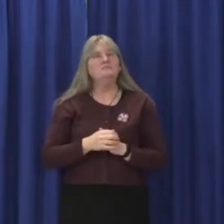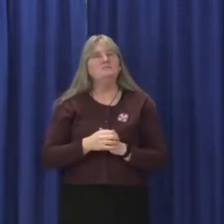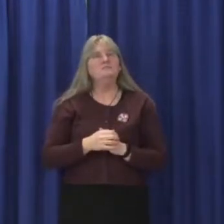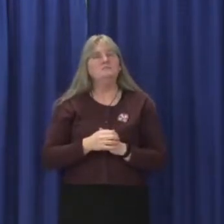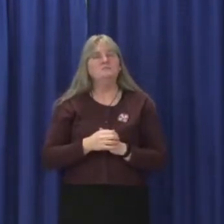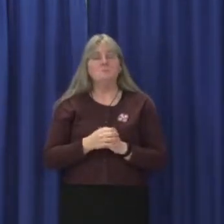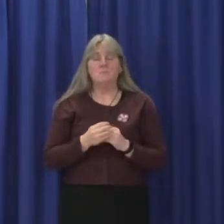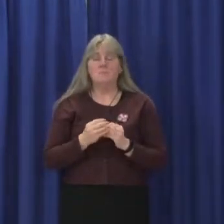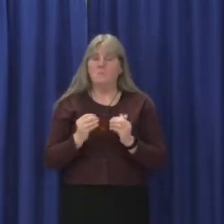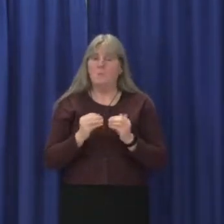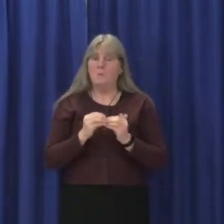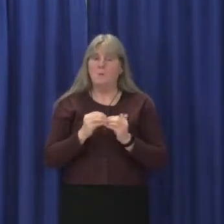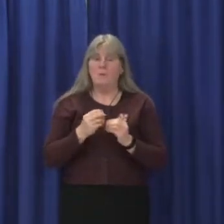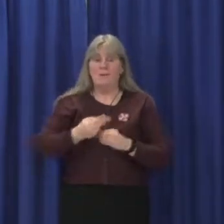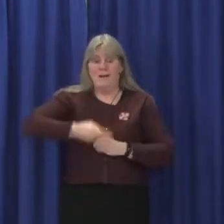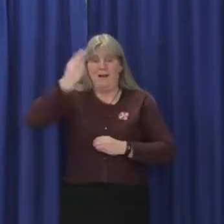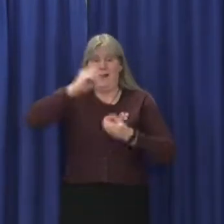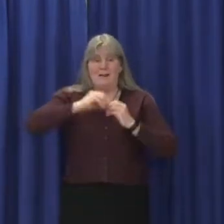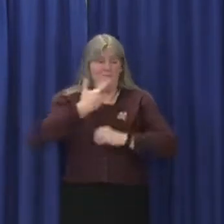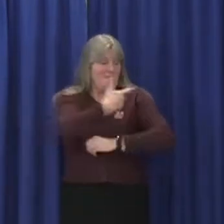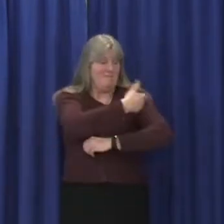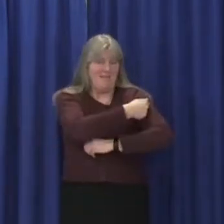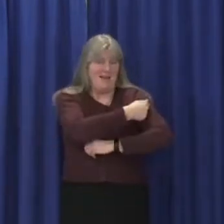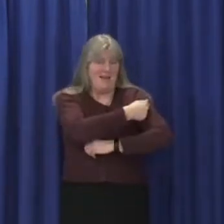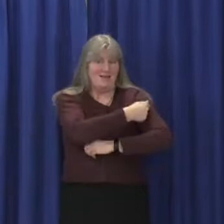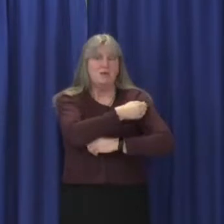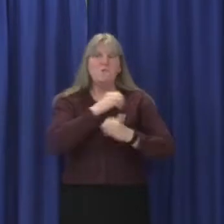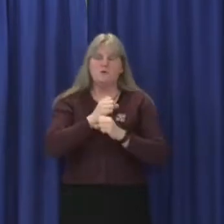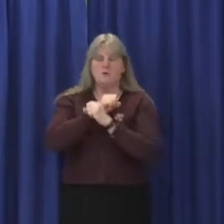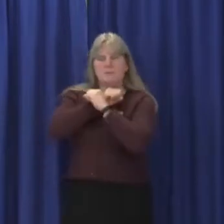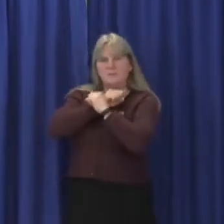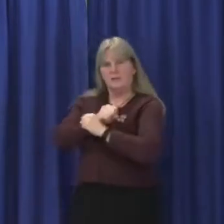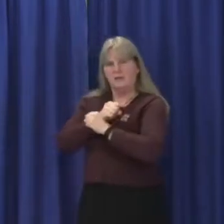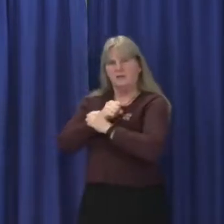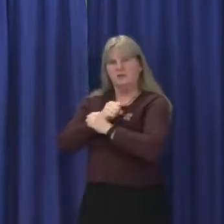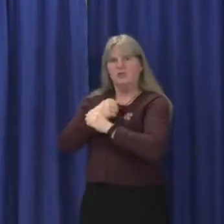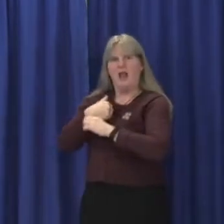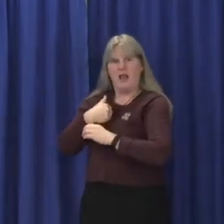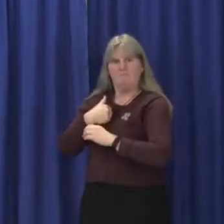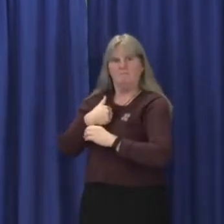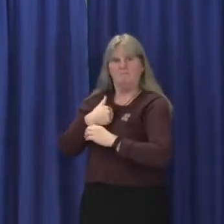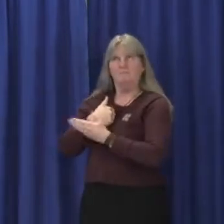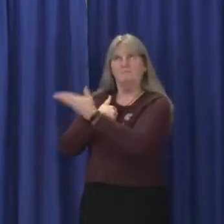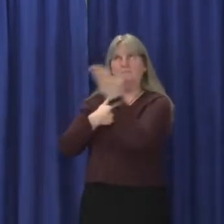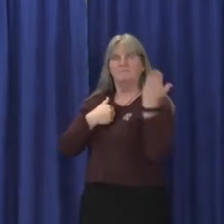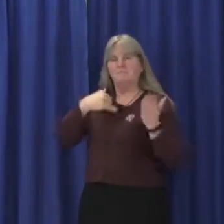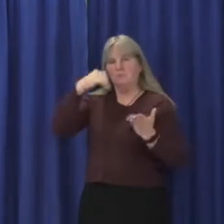vaccine rates, the more protection that we have as a territory, and the less that we